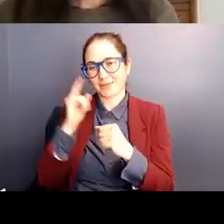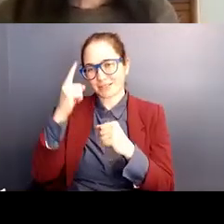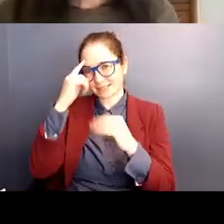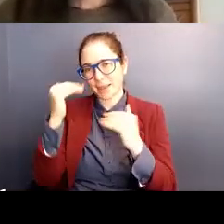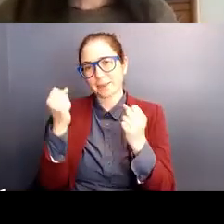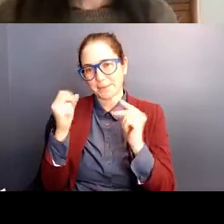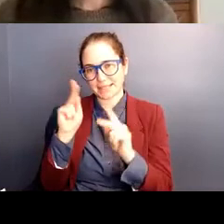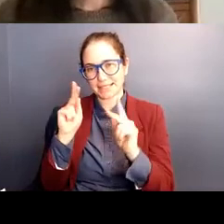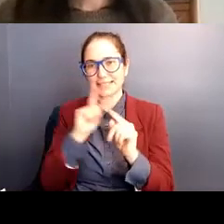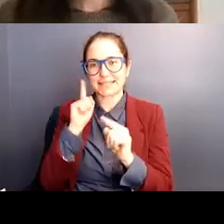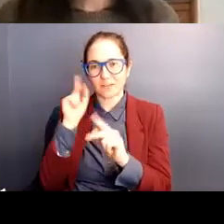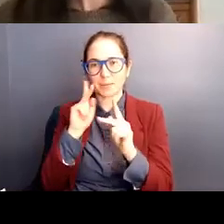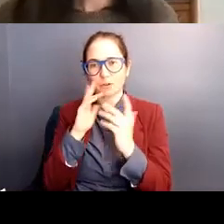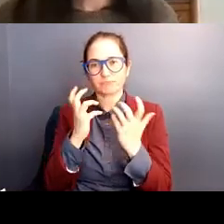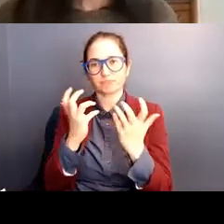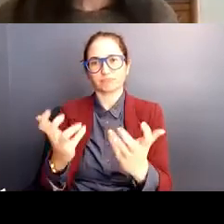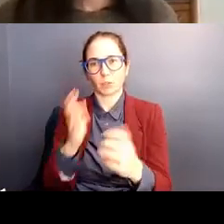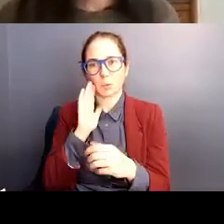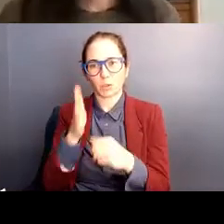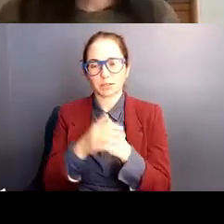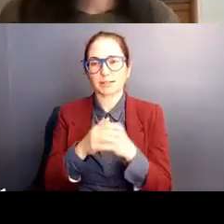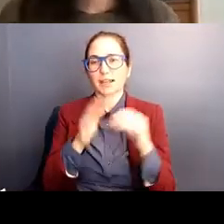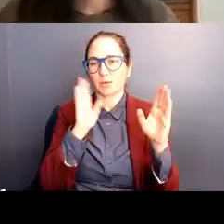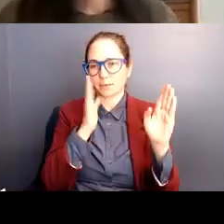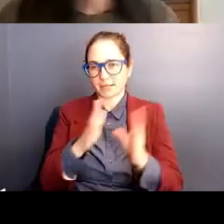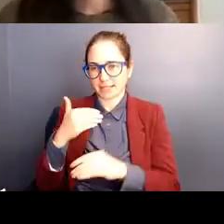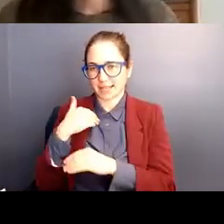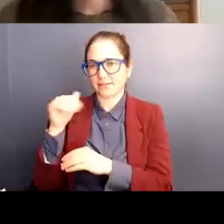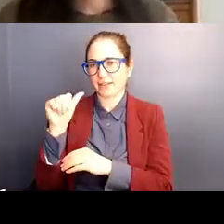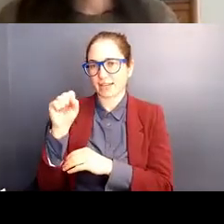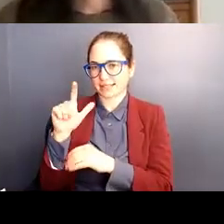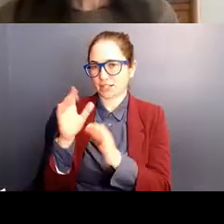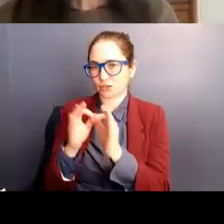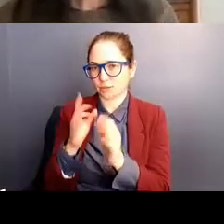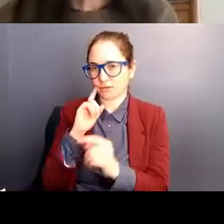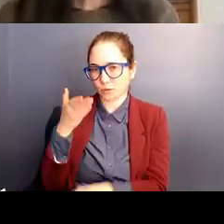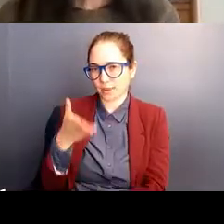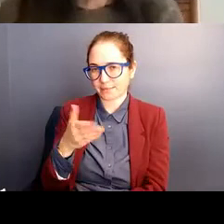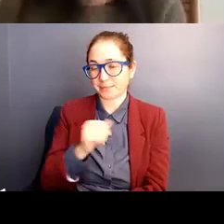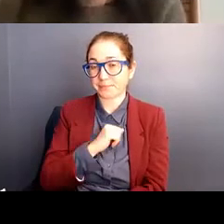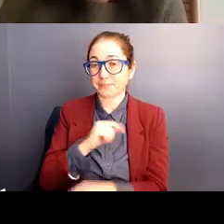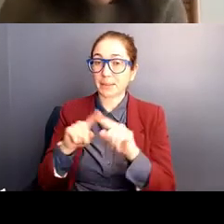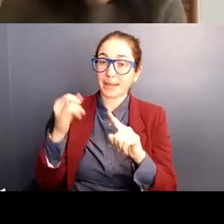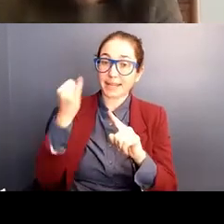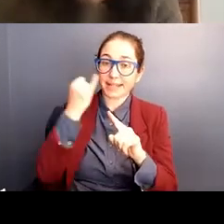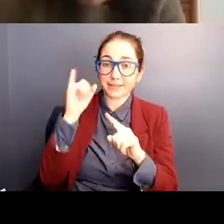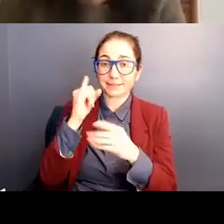would come. So I would definitely plan to have ASL interpretation for that event. But if it's an artist that doesn't really have any